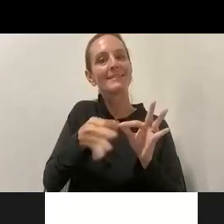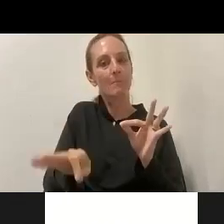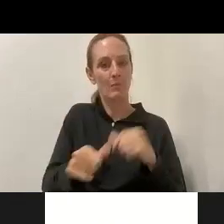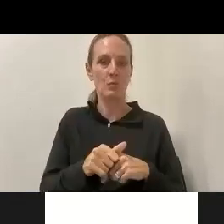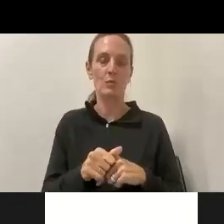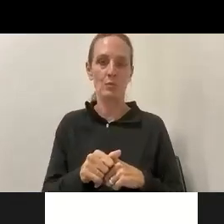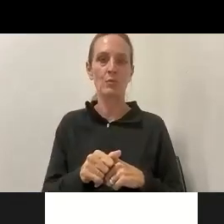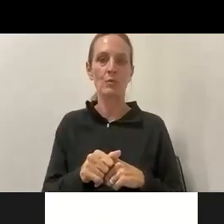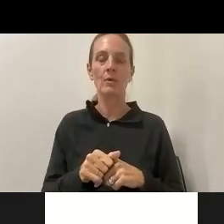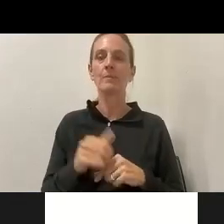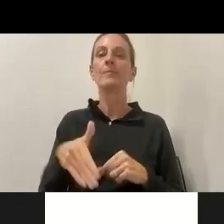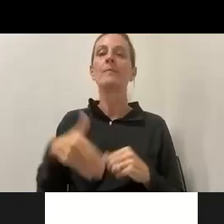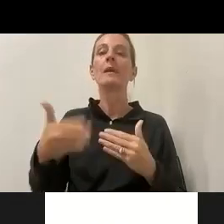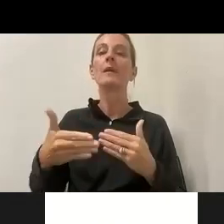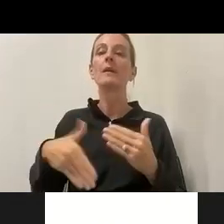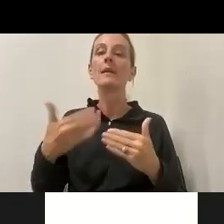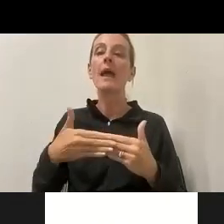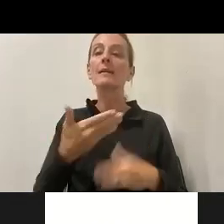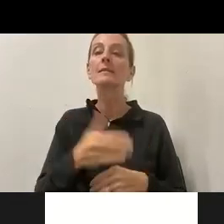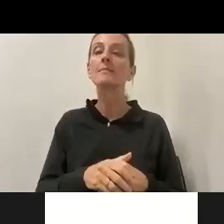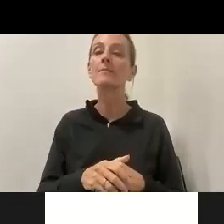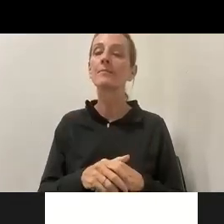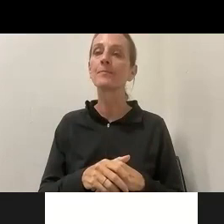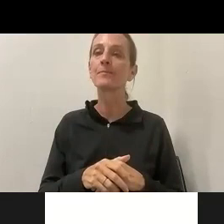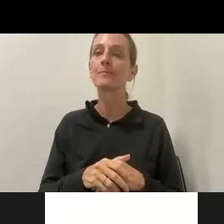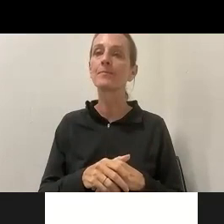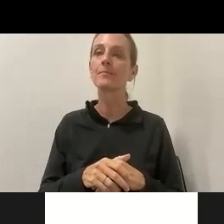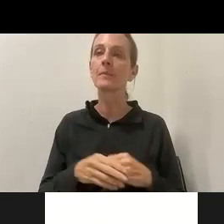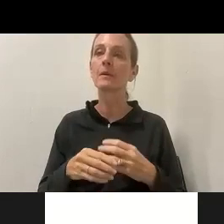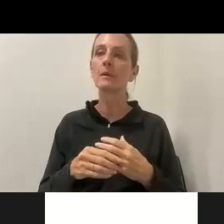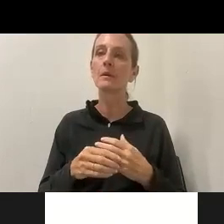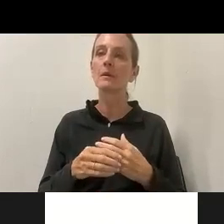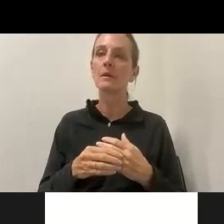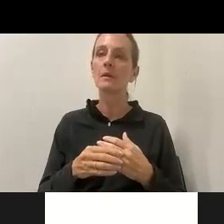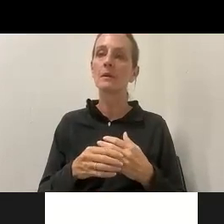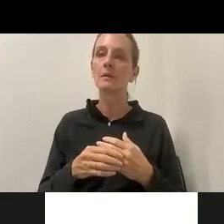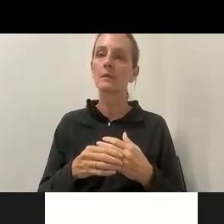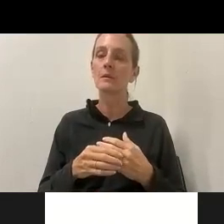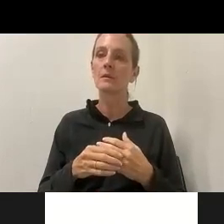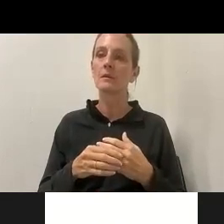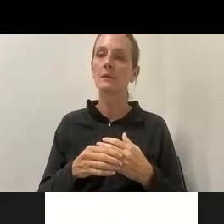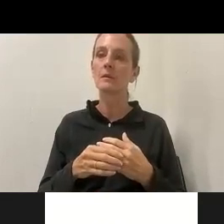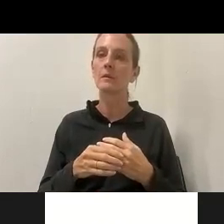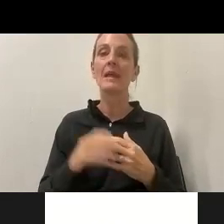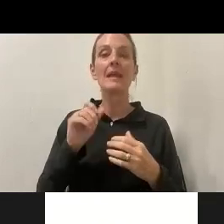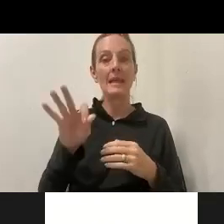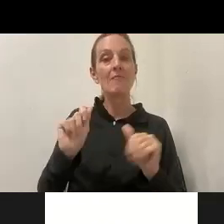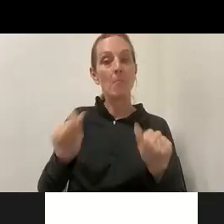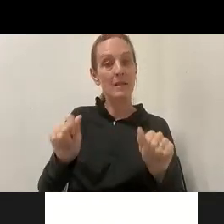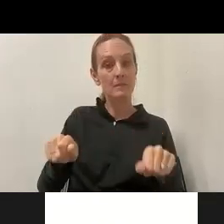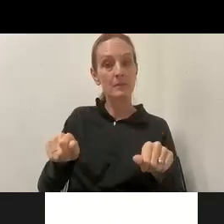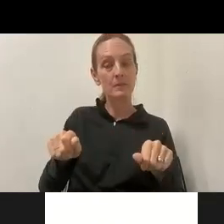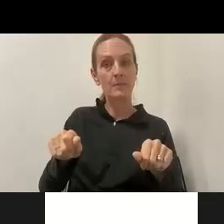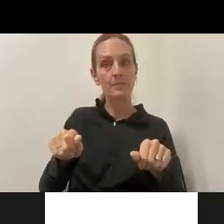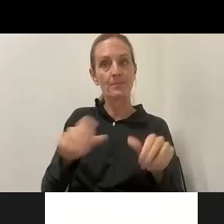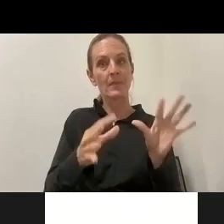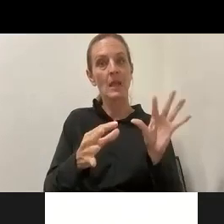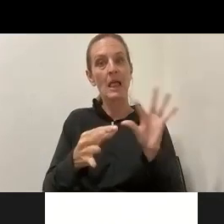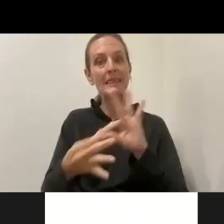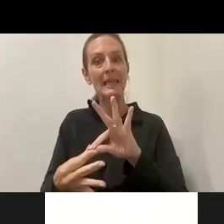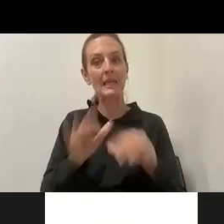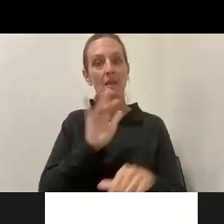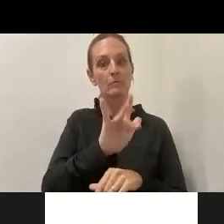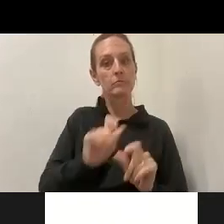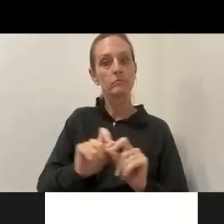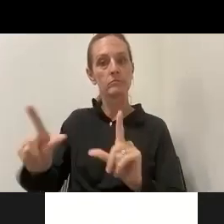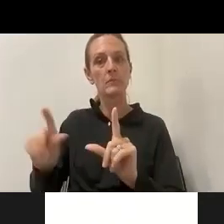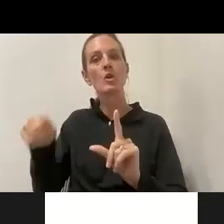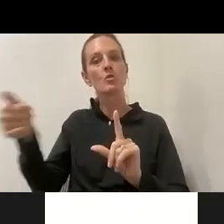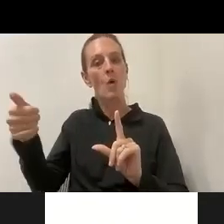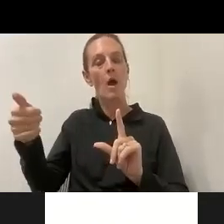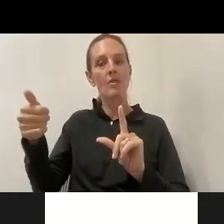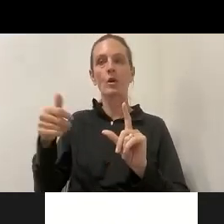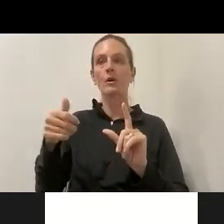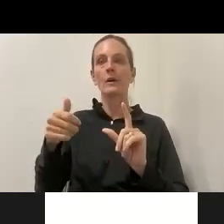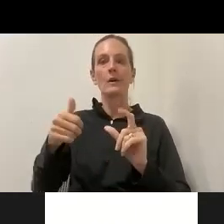Next. Whenever possible link to any other existing plan, vision and goals, so if you have evidence